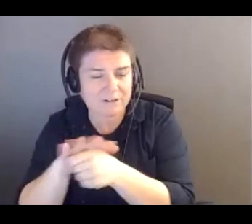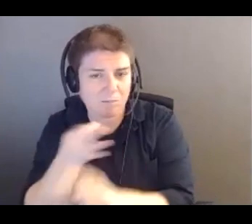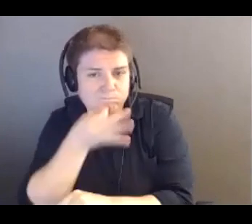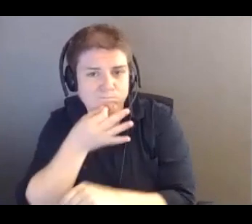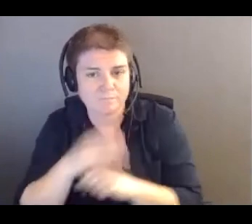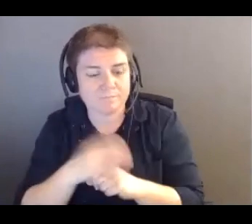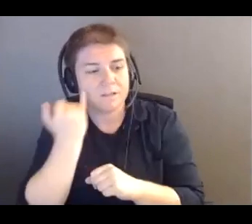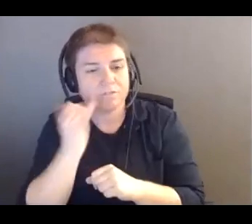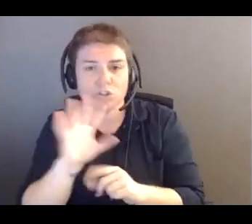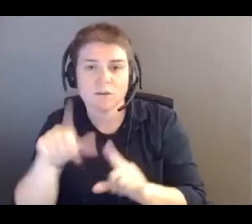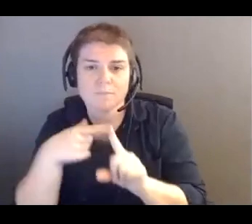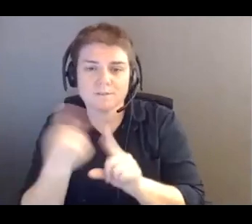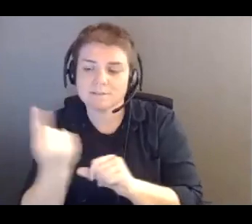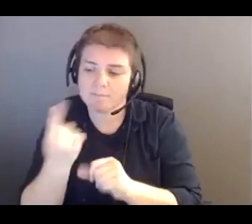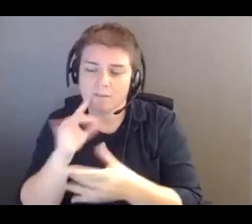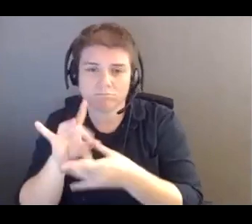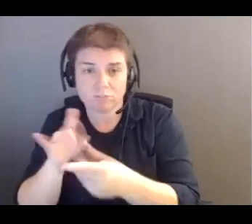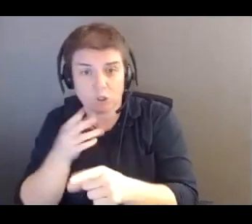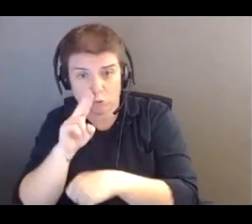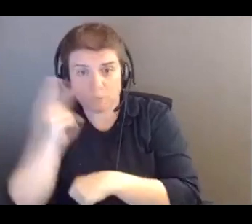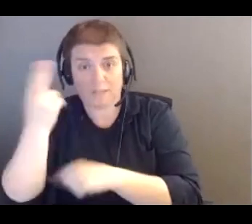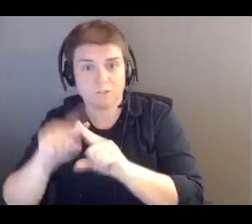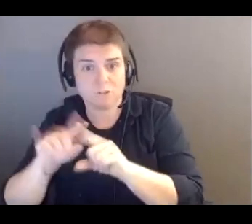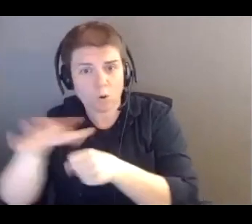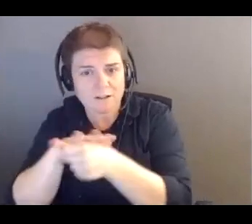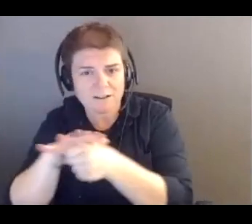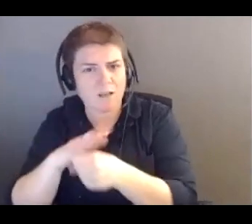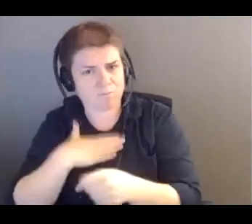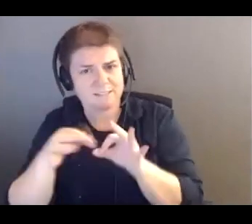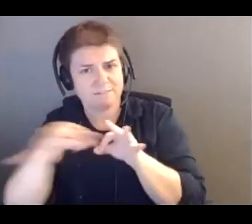that is unique to your discipline, define it. Assessors really appreciate being able